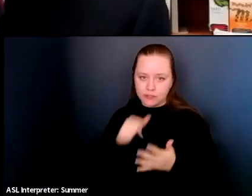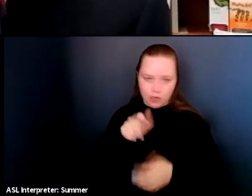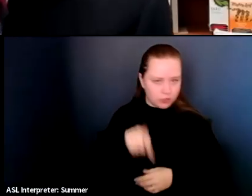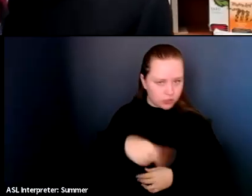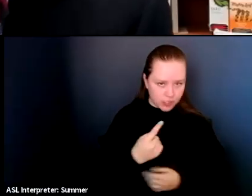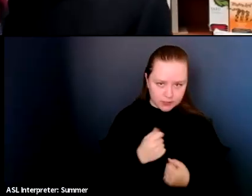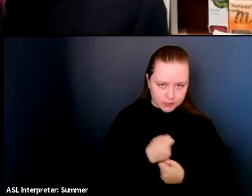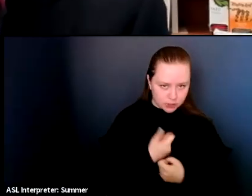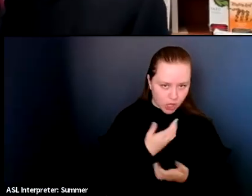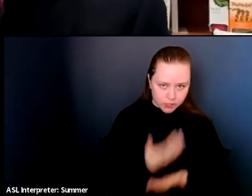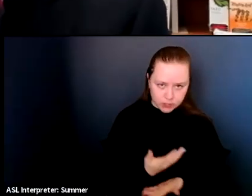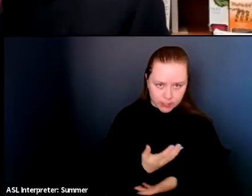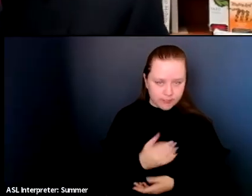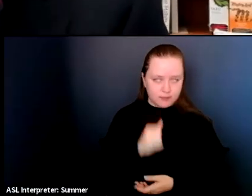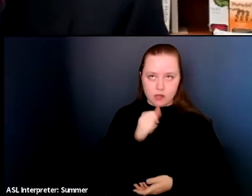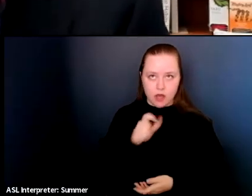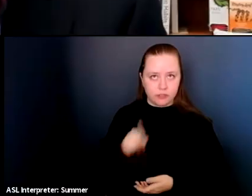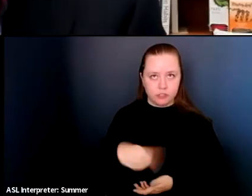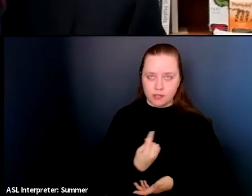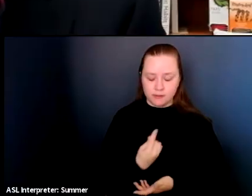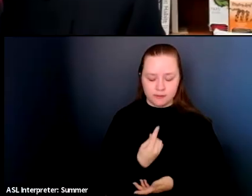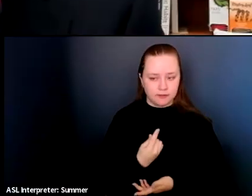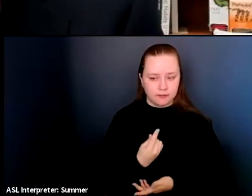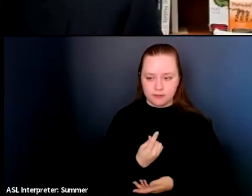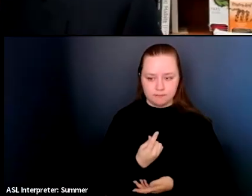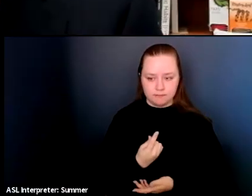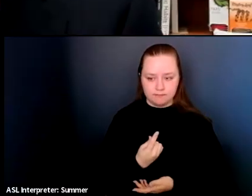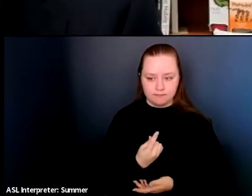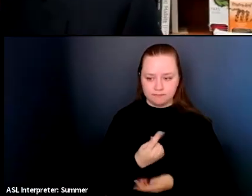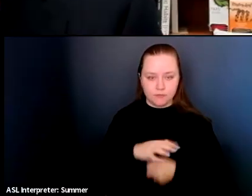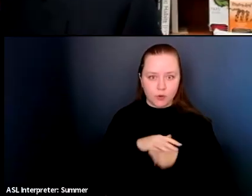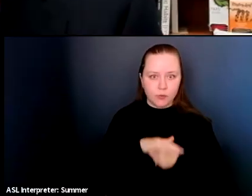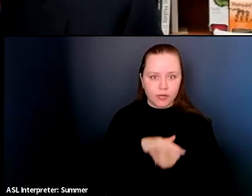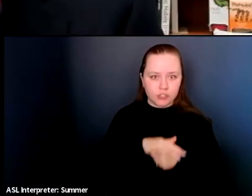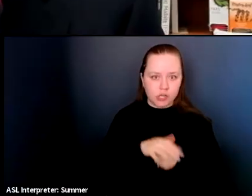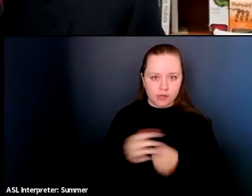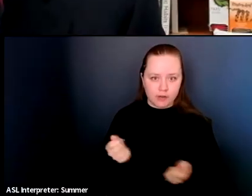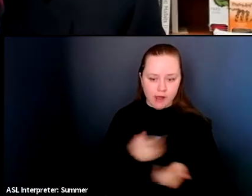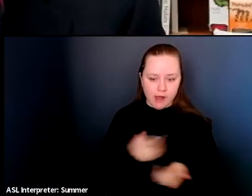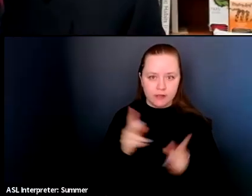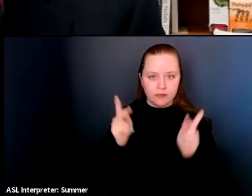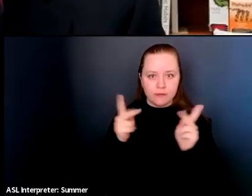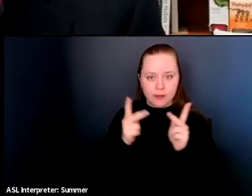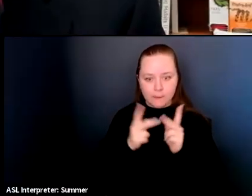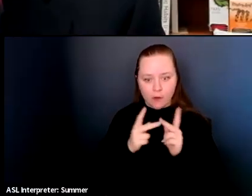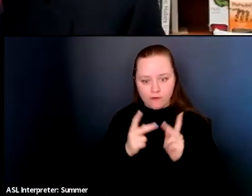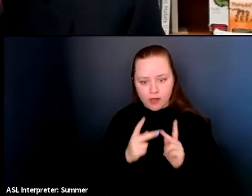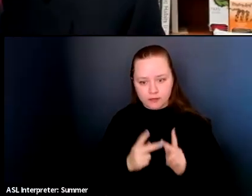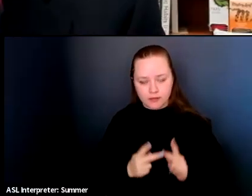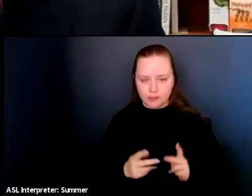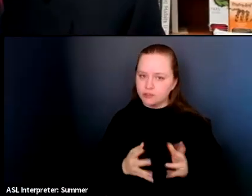this isn't just the pressure for everything to be perfect, and there's a lot of that.